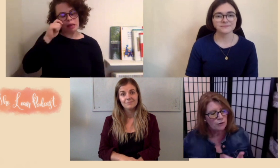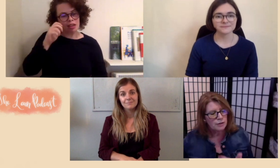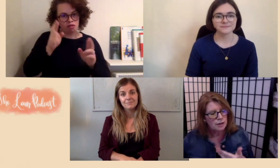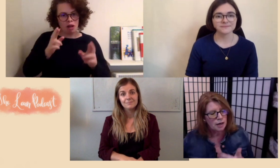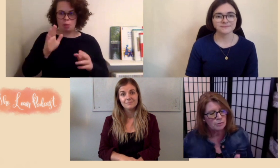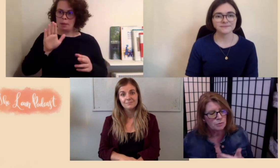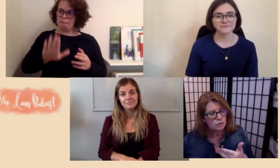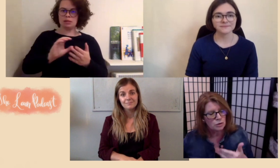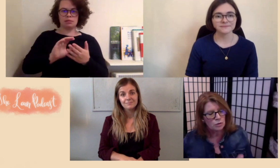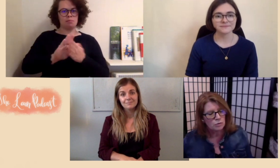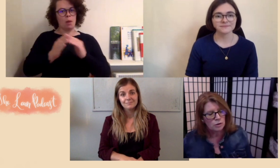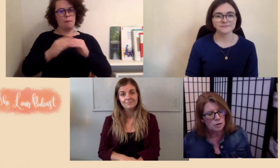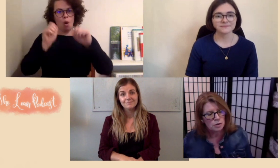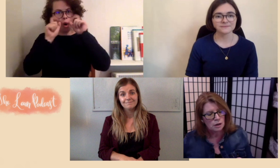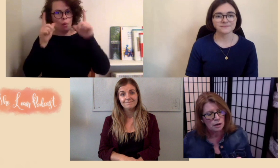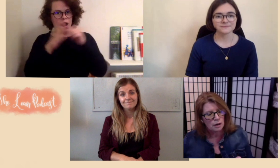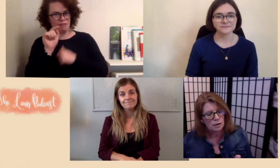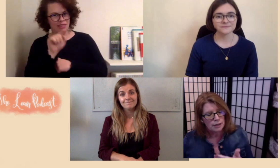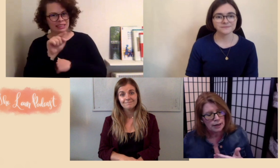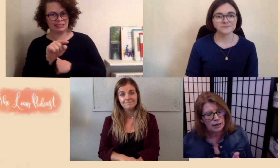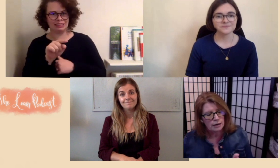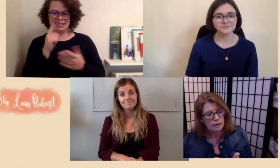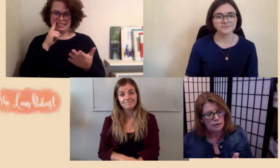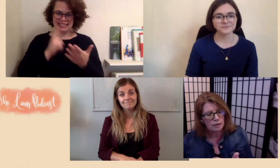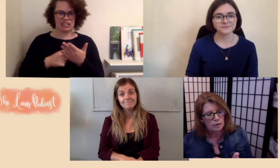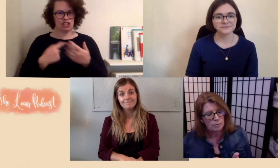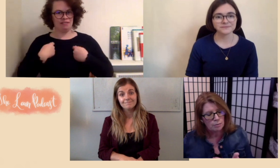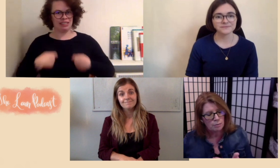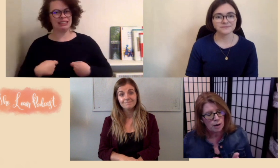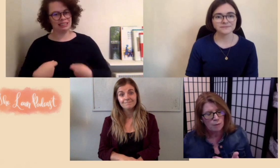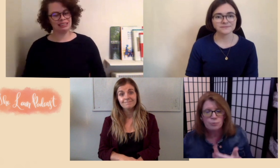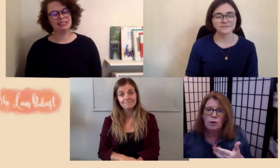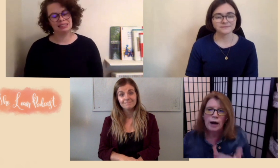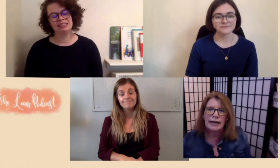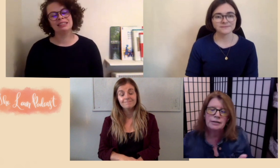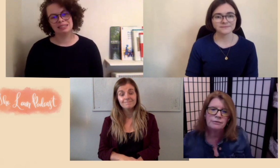We oftentimes don't take proactive action.